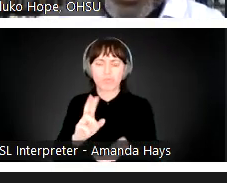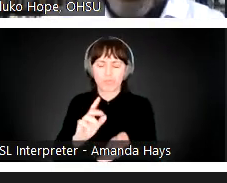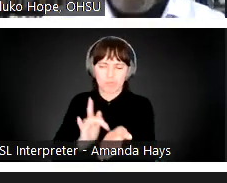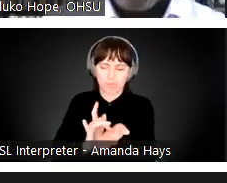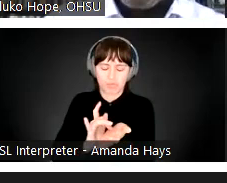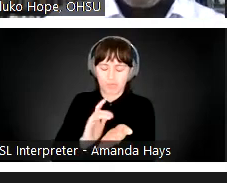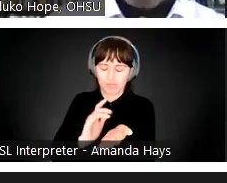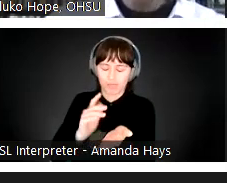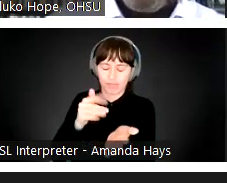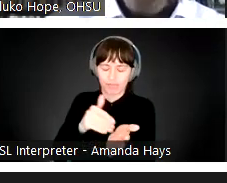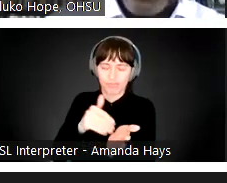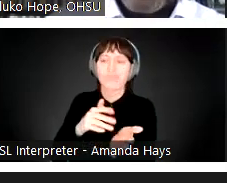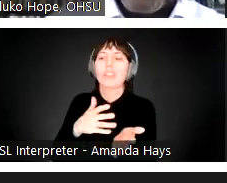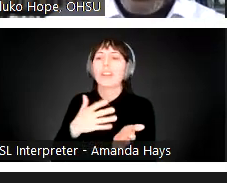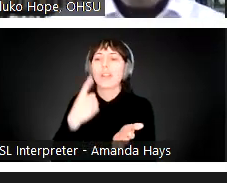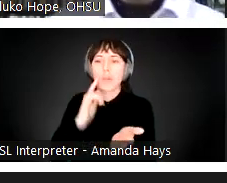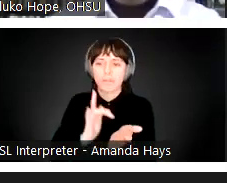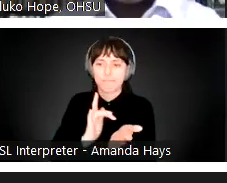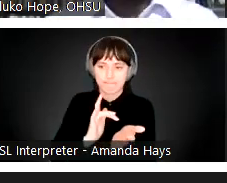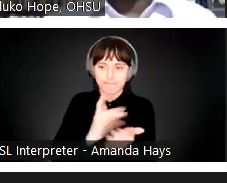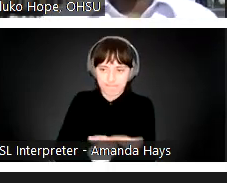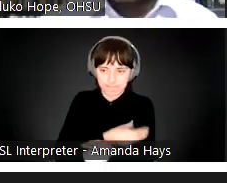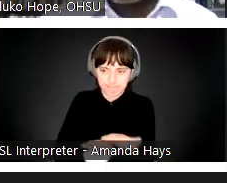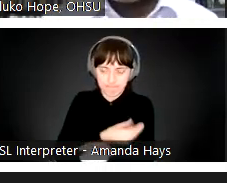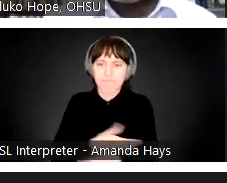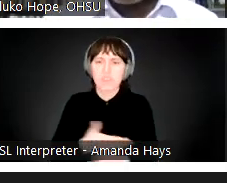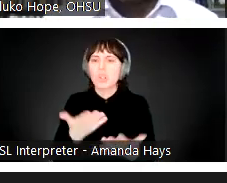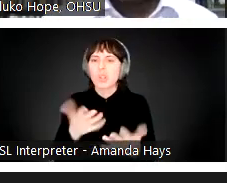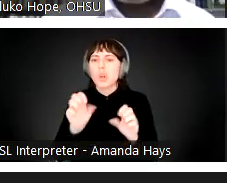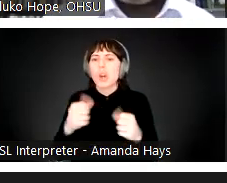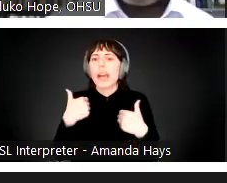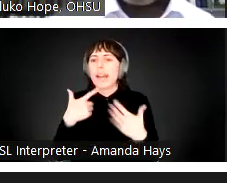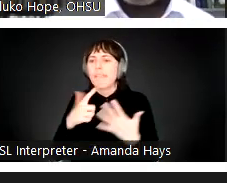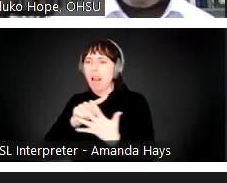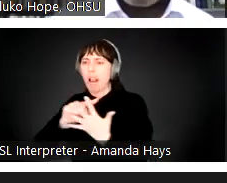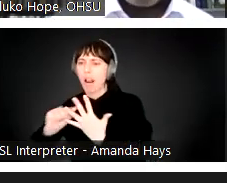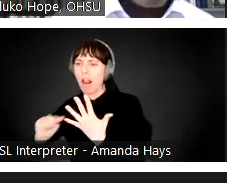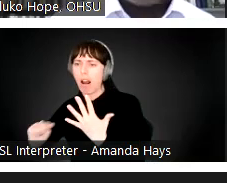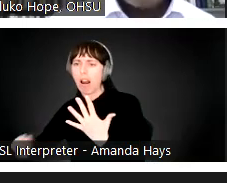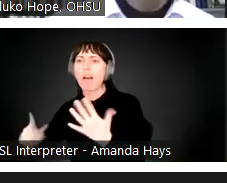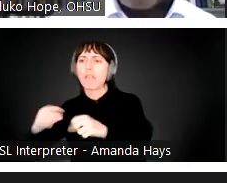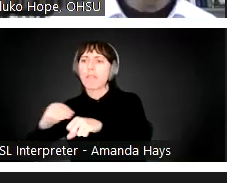or other contributory factors that may be contributing to the set of symptoms